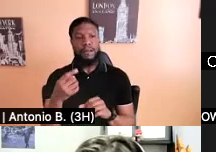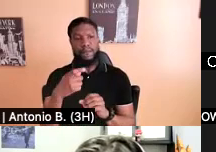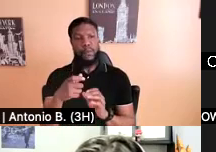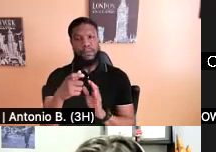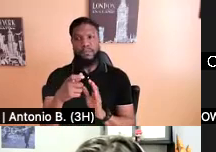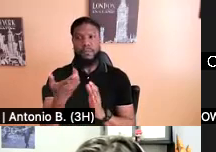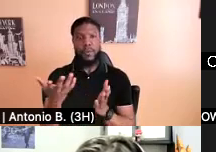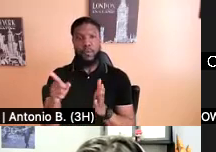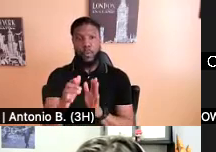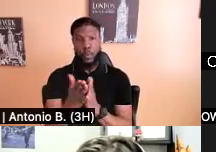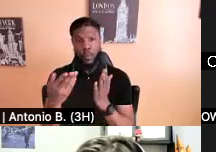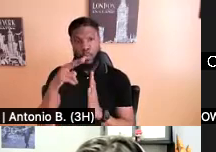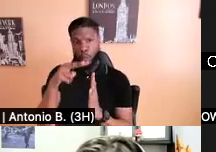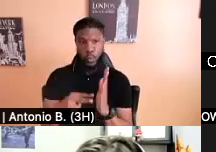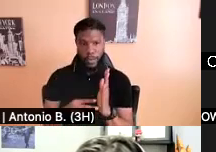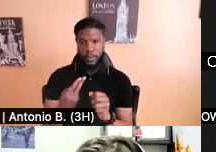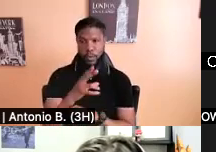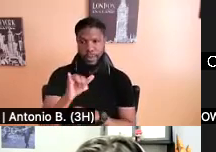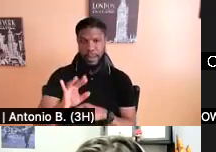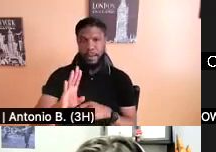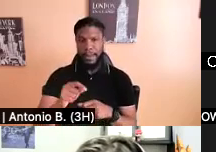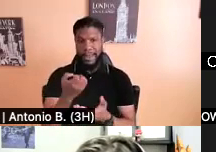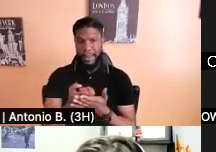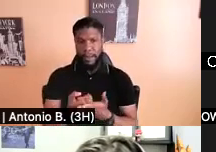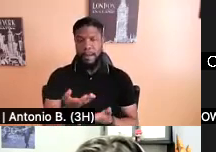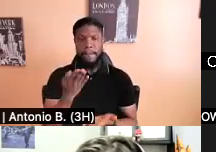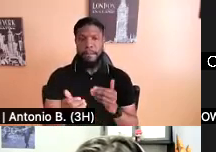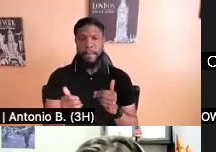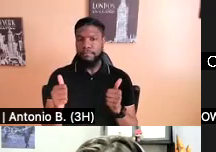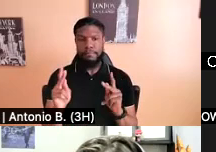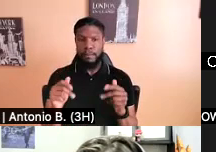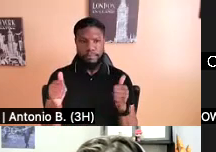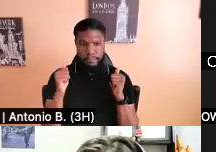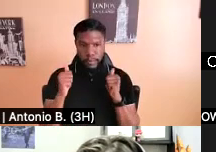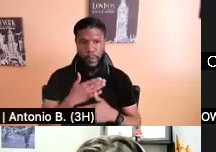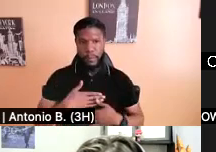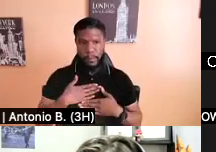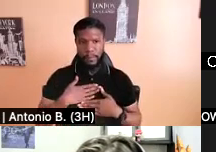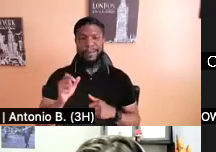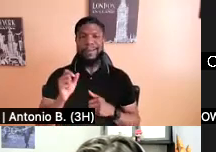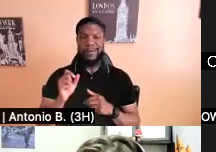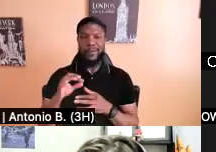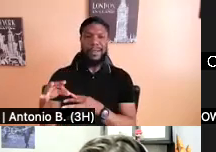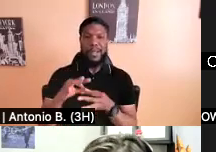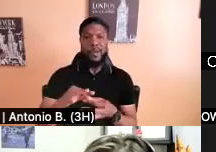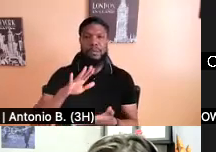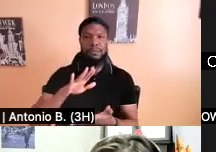may not be fully appreciated. When the response pertains to an academic's rights. Education may